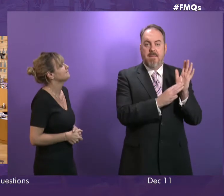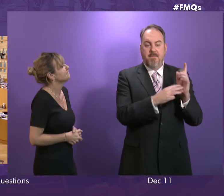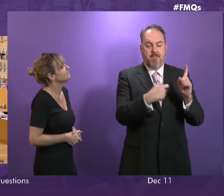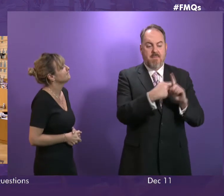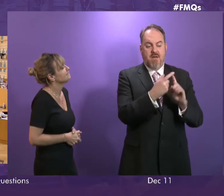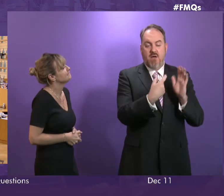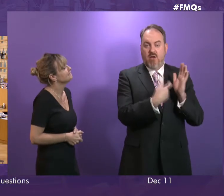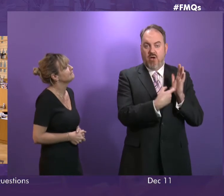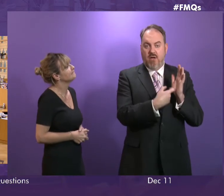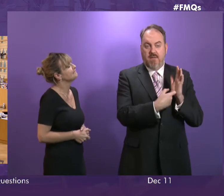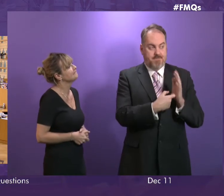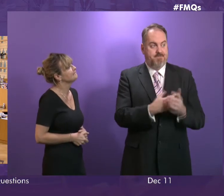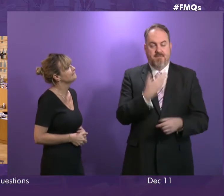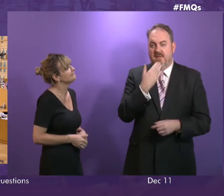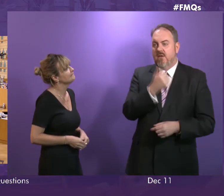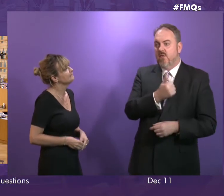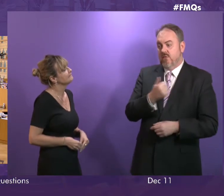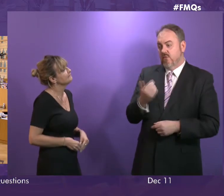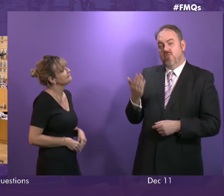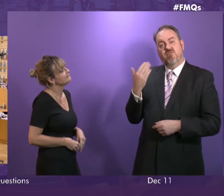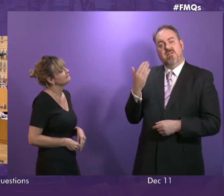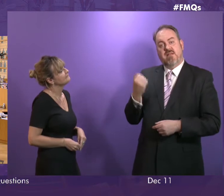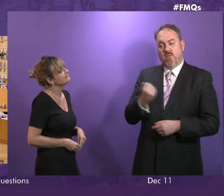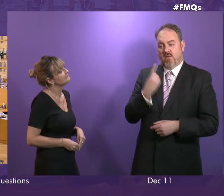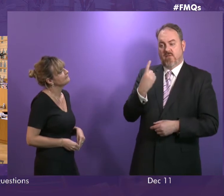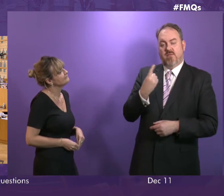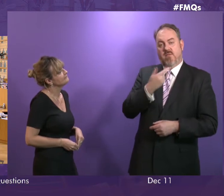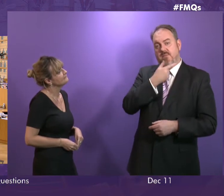Some months ago, I was contacted by a constituent from near Peterhead. He told me that an elderly